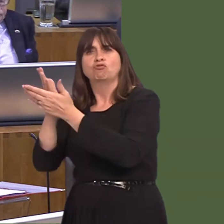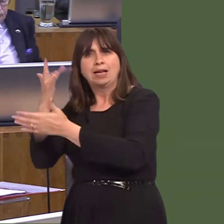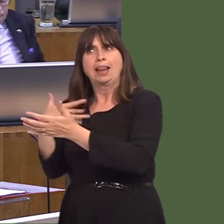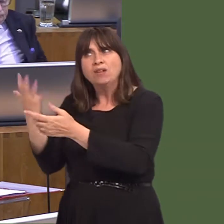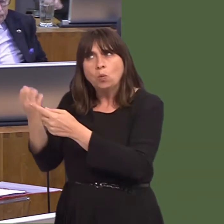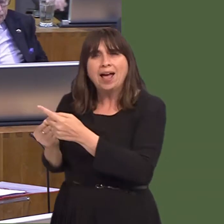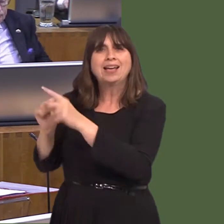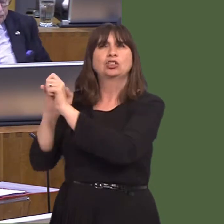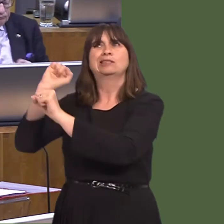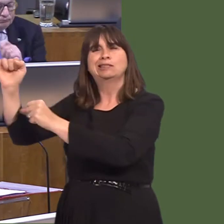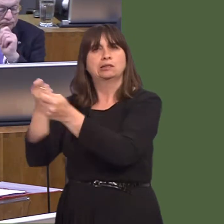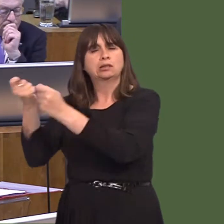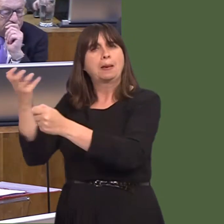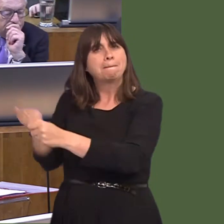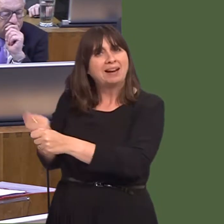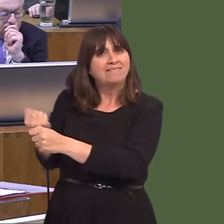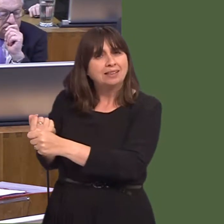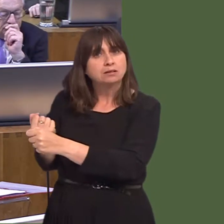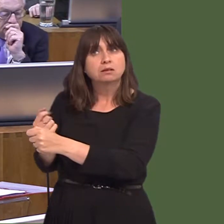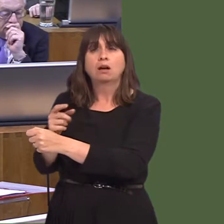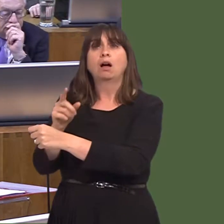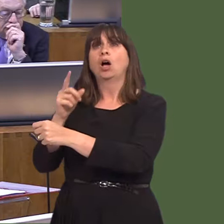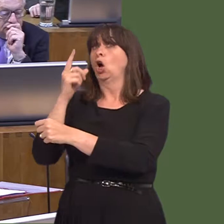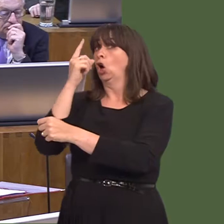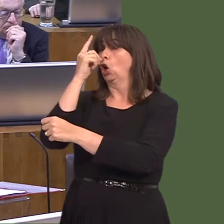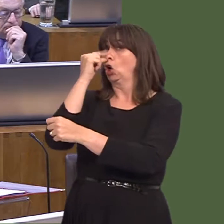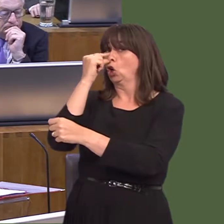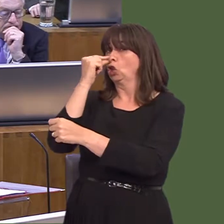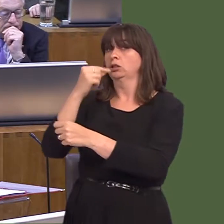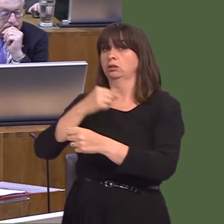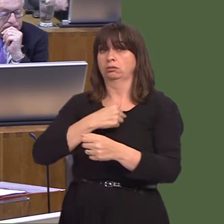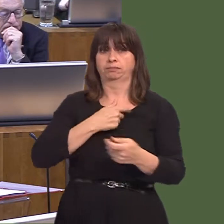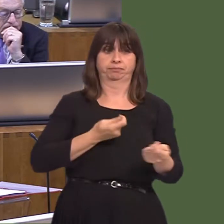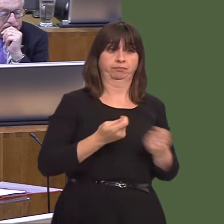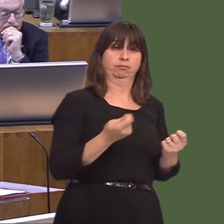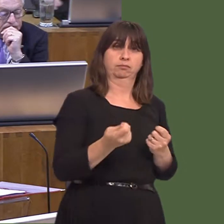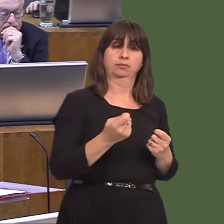Yes, we can do it, in terms of the reach that we have to the public sector and to the third